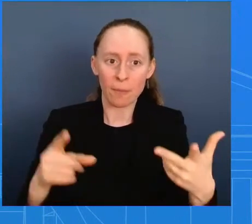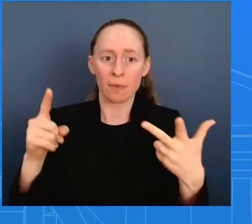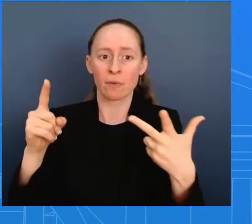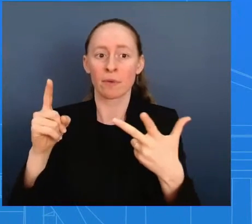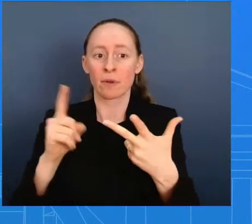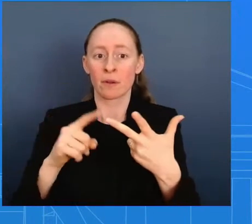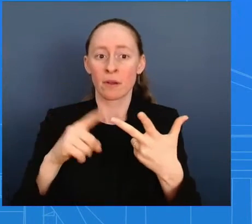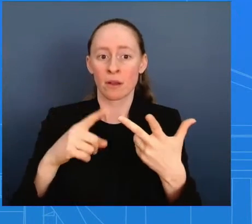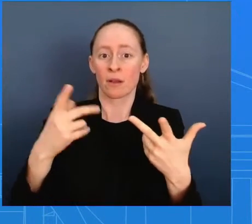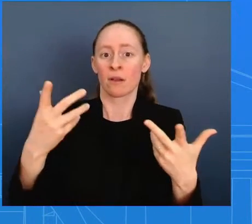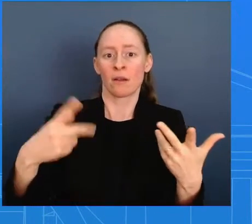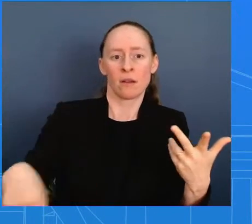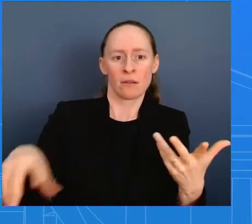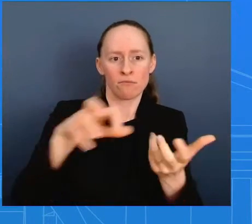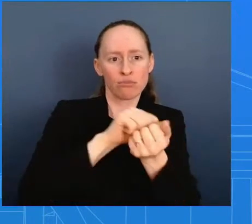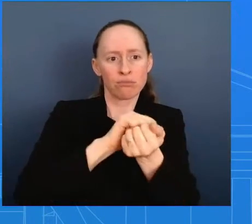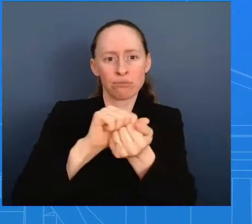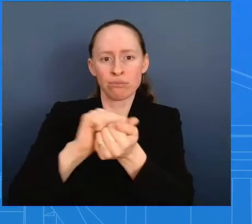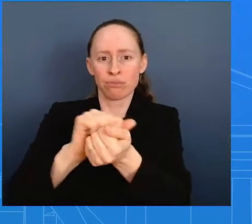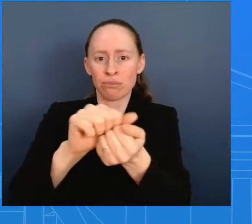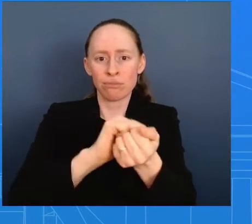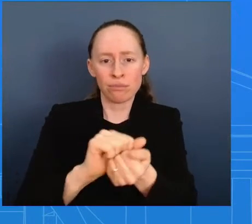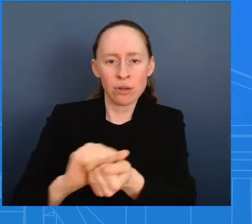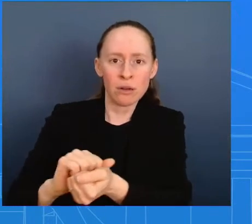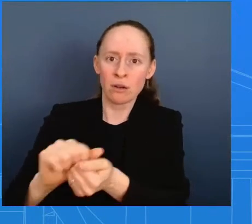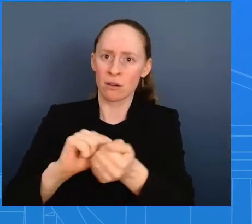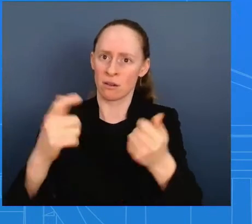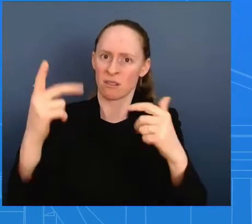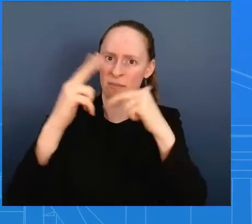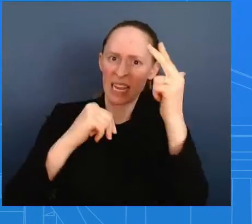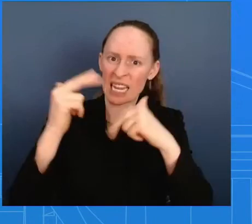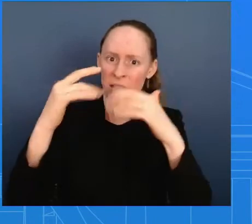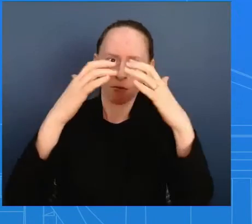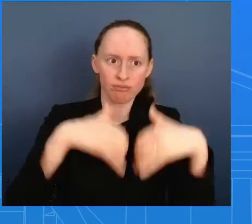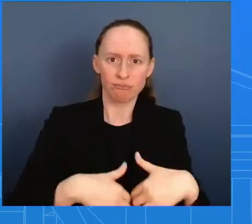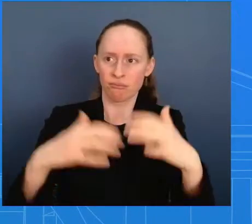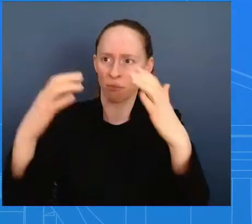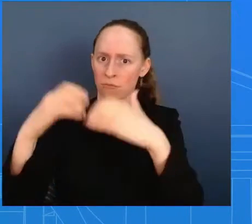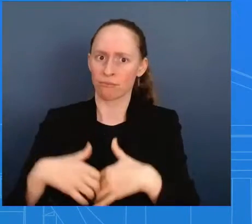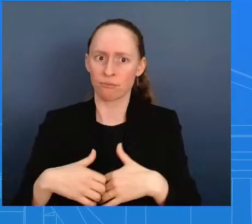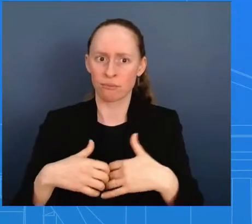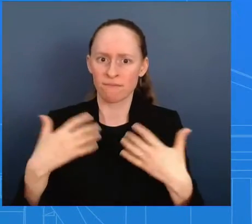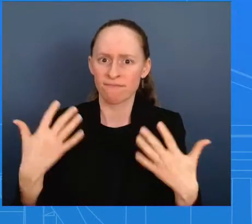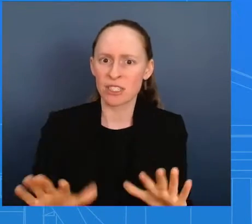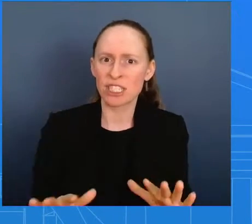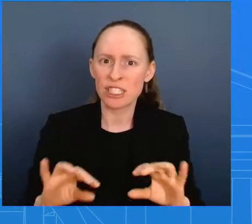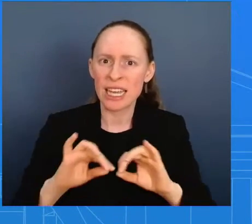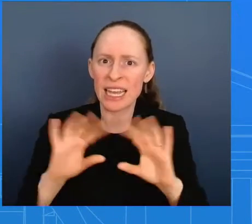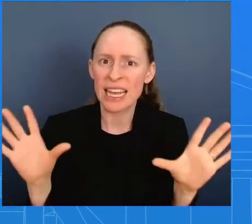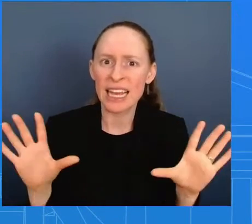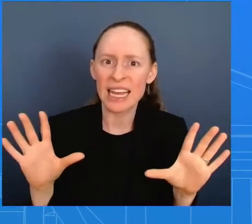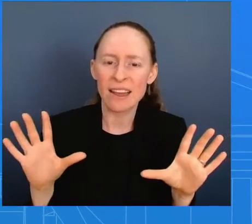intended to prevent birth within the group; process of erasure of the native Palestinians. So, those three things are happening.